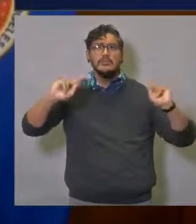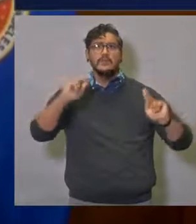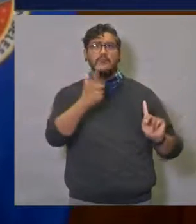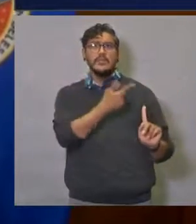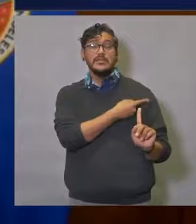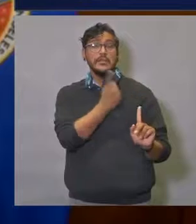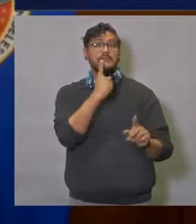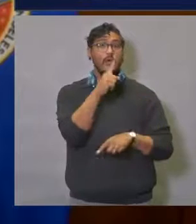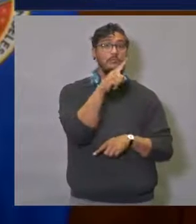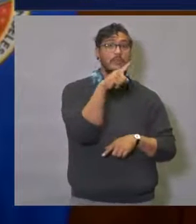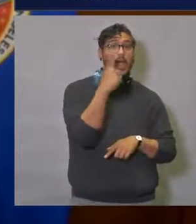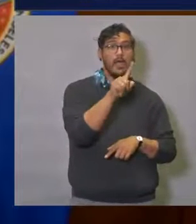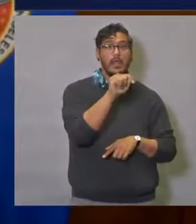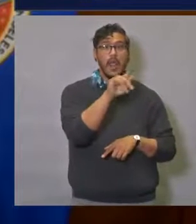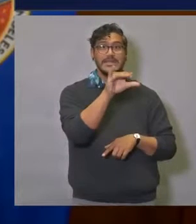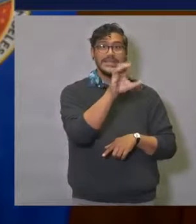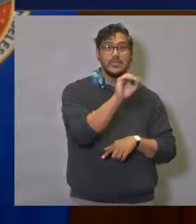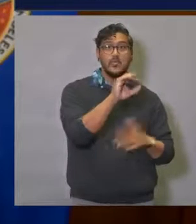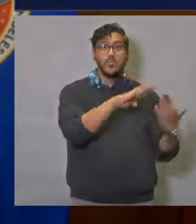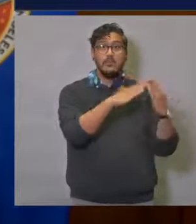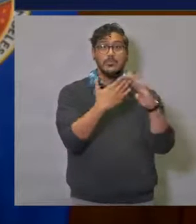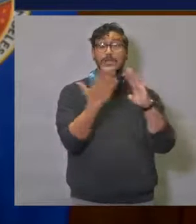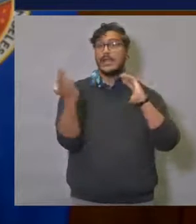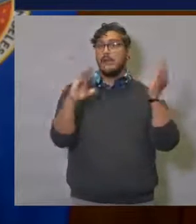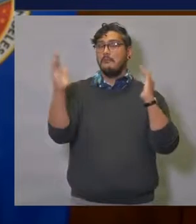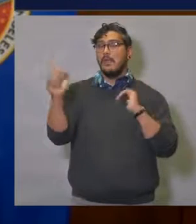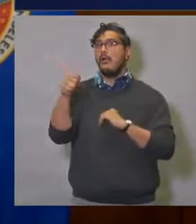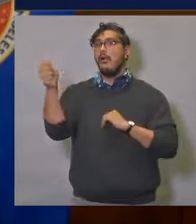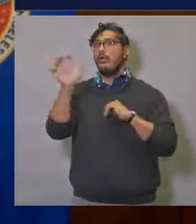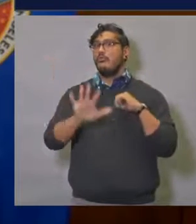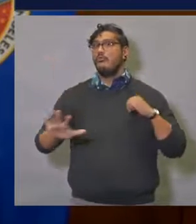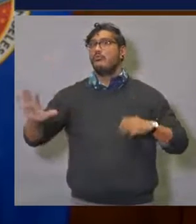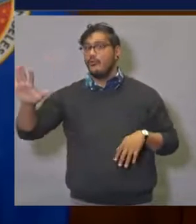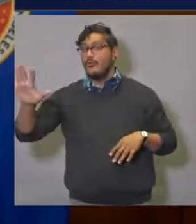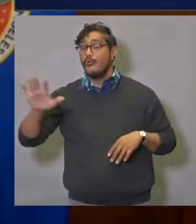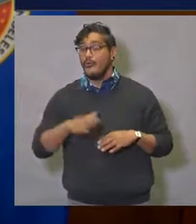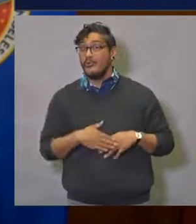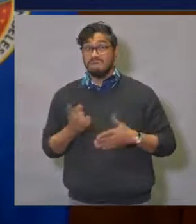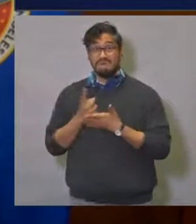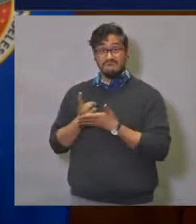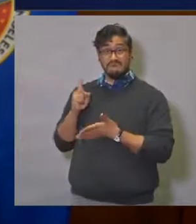VACCINATED IN OUR BLACK AND